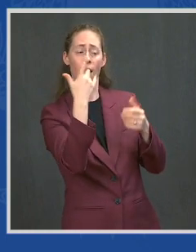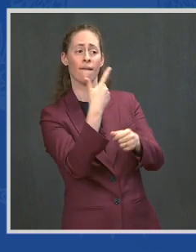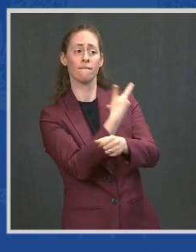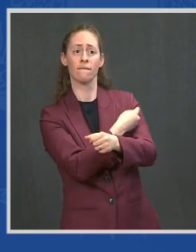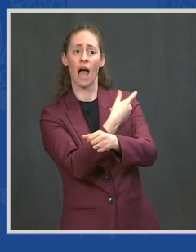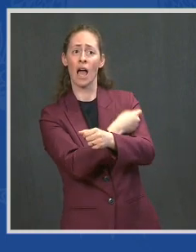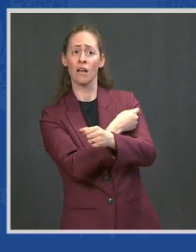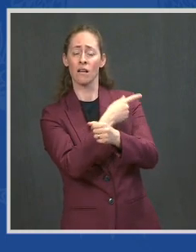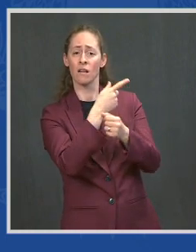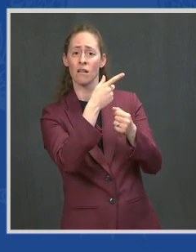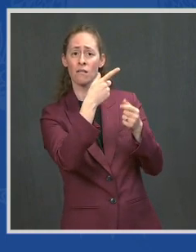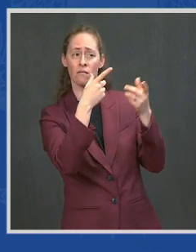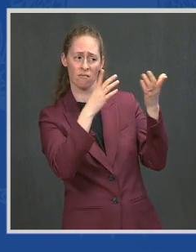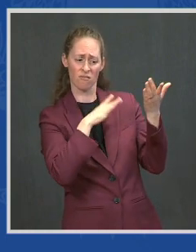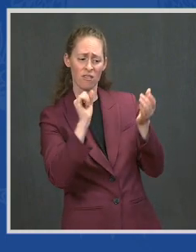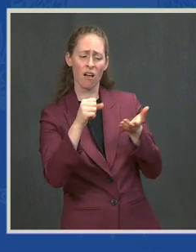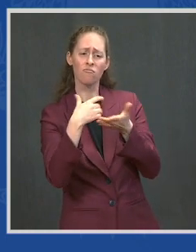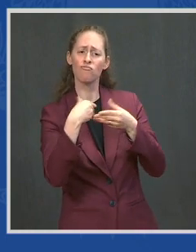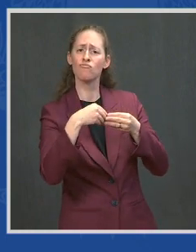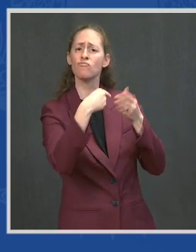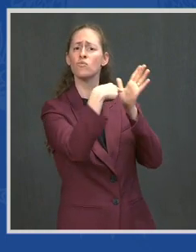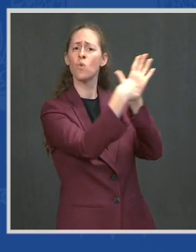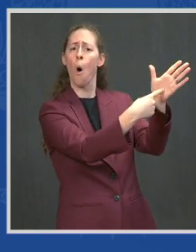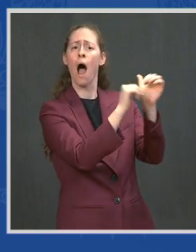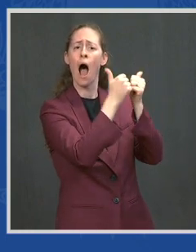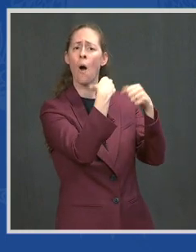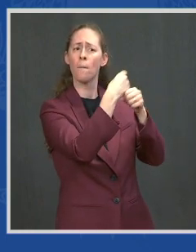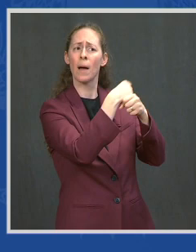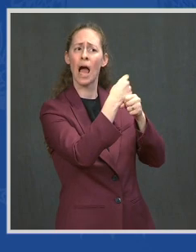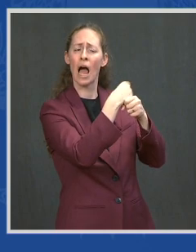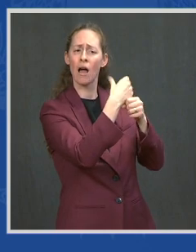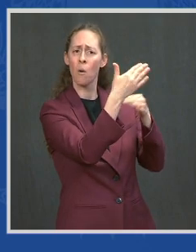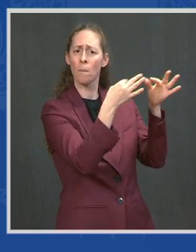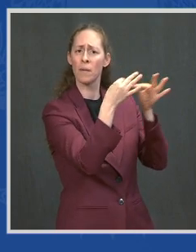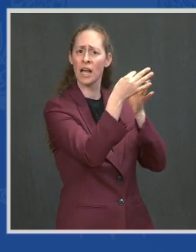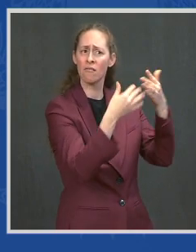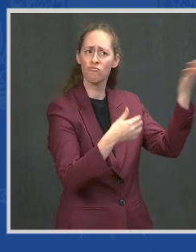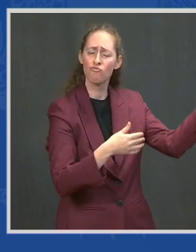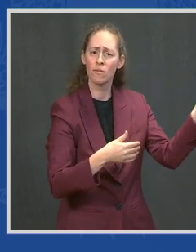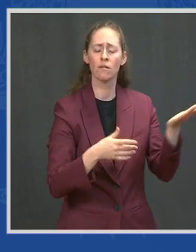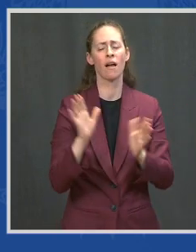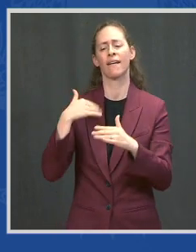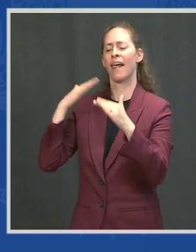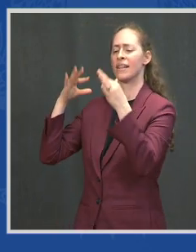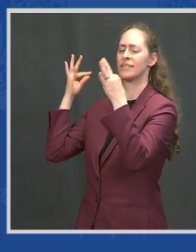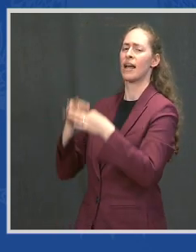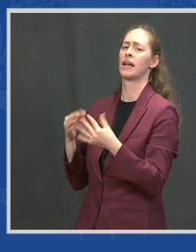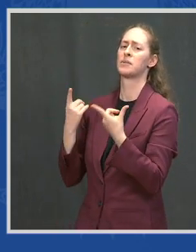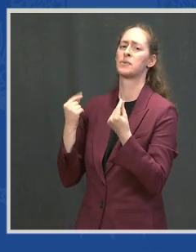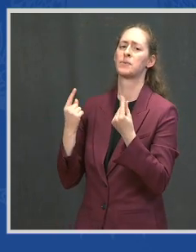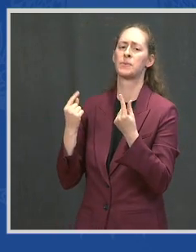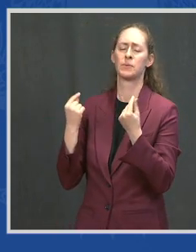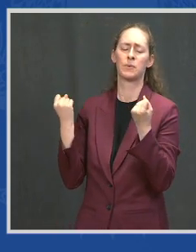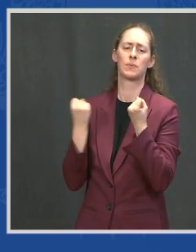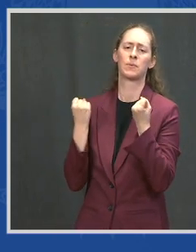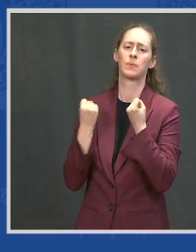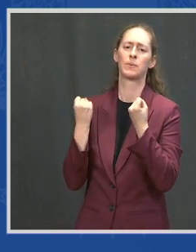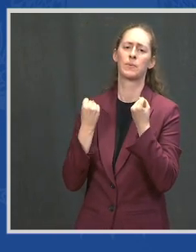The President: Well, we're going to decide that as we go along. I haven't made that decision yet. The Press: Would you consider ordering more doses from Pfizer and Moderna? The President: We are.